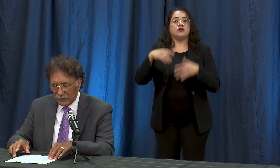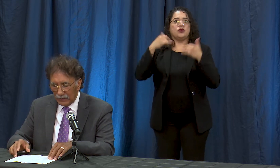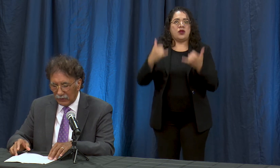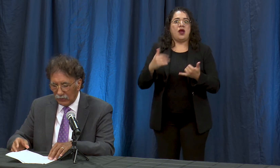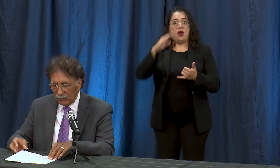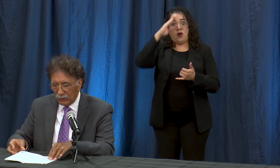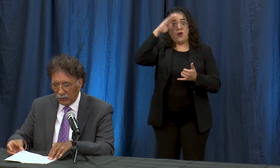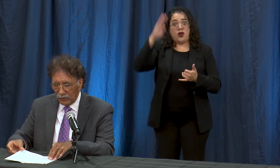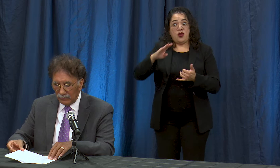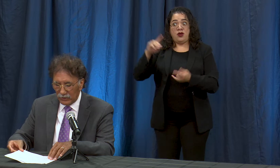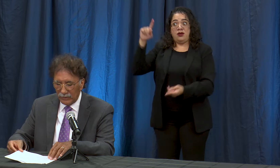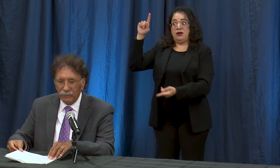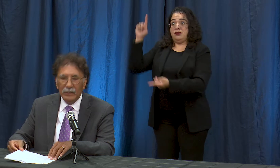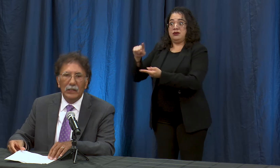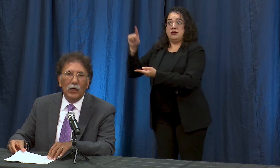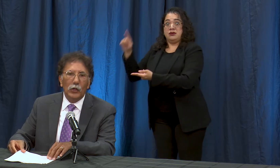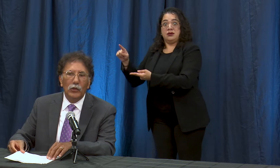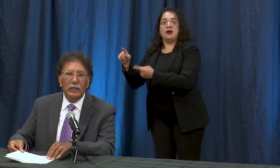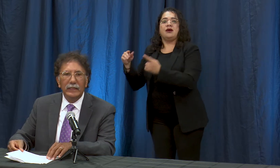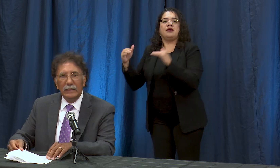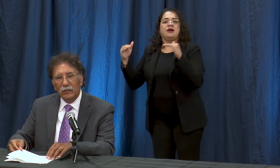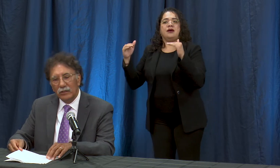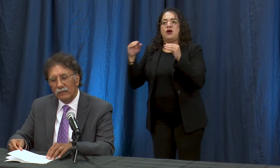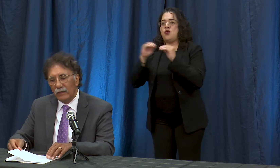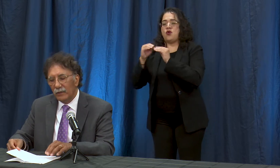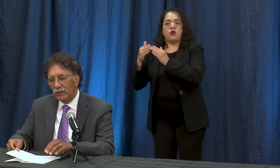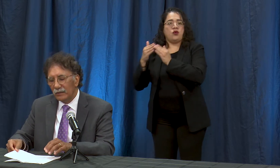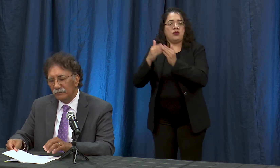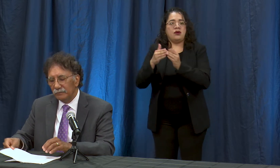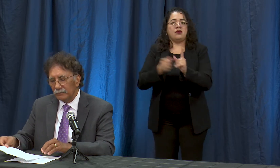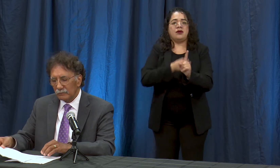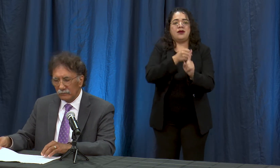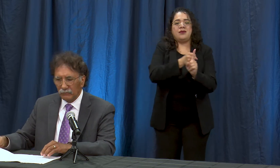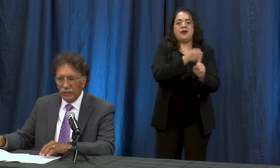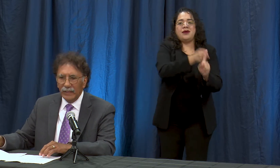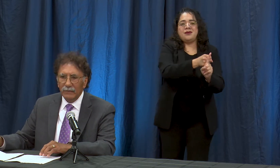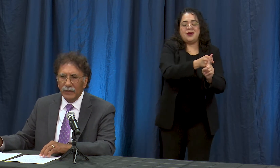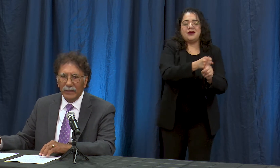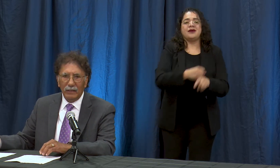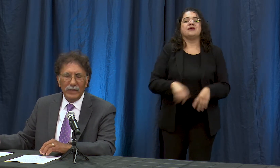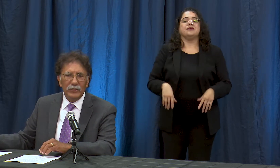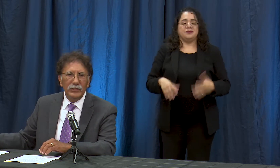to the Port of Long Beach. Quarterly in terms of our budget led by our managing